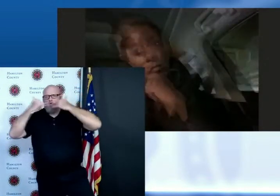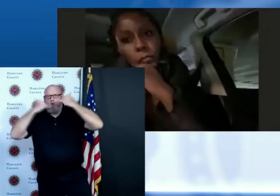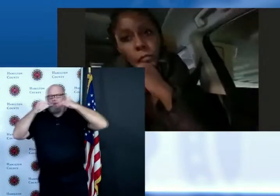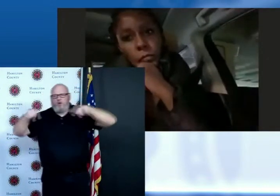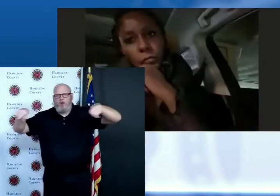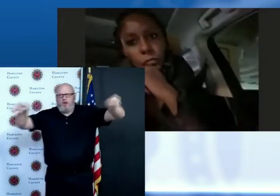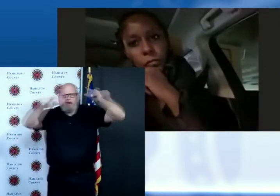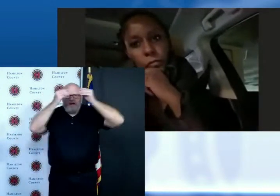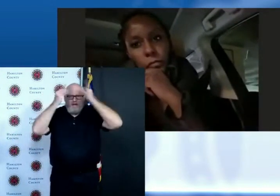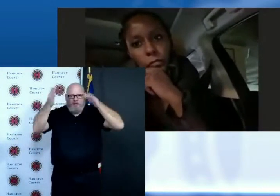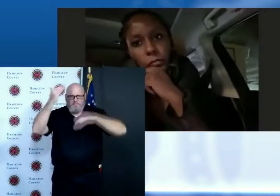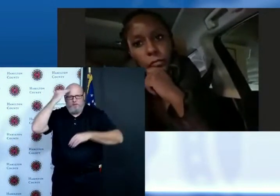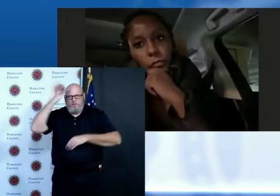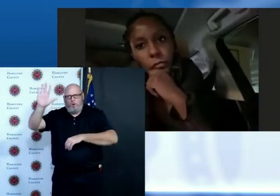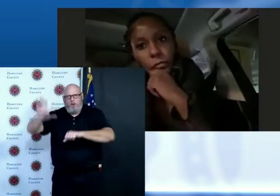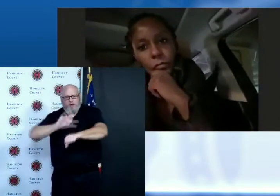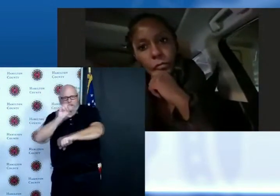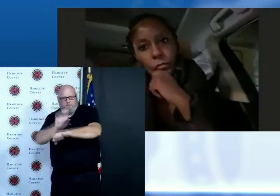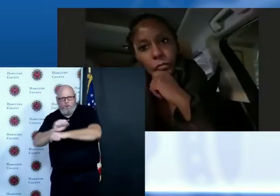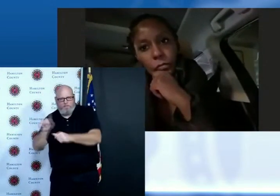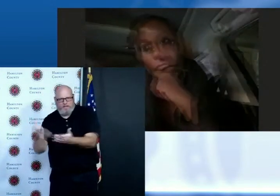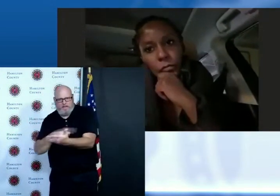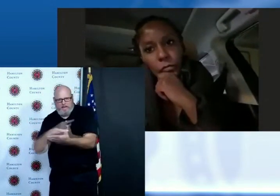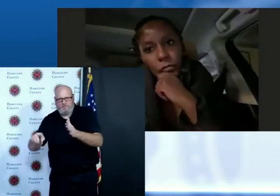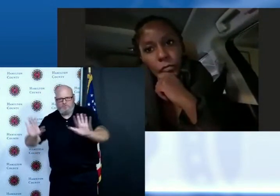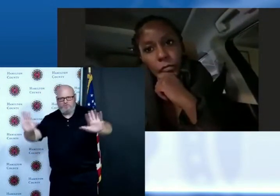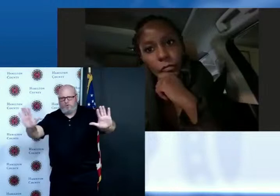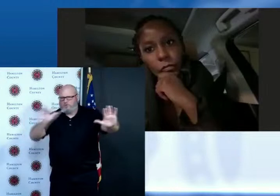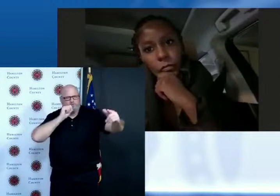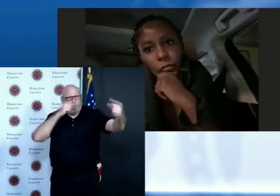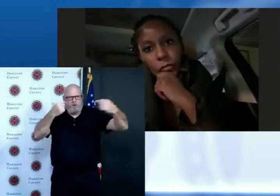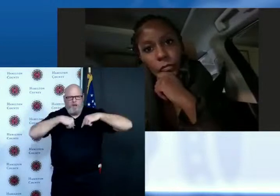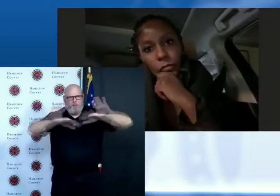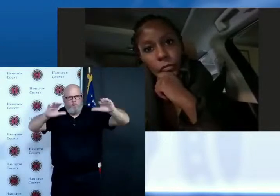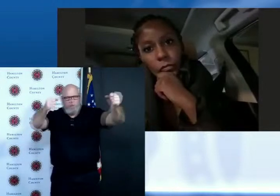appointment was canceled and a new appointment had been scheduled and every single person has